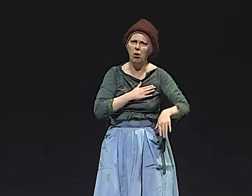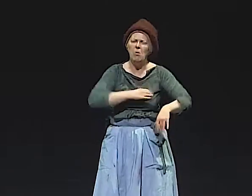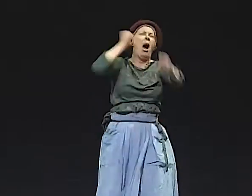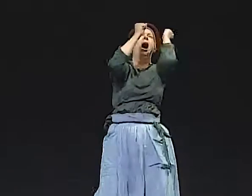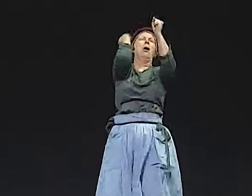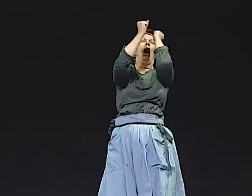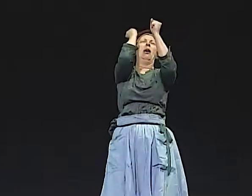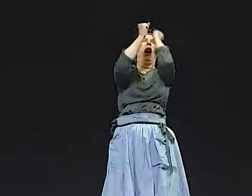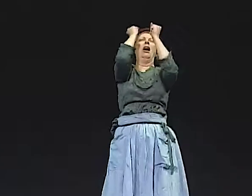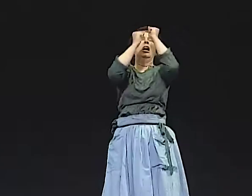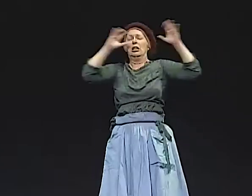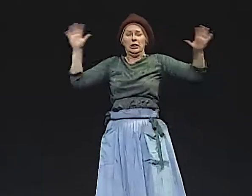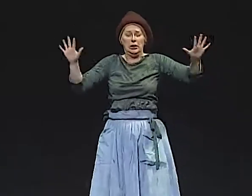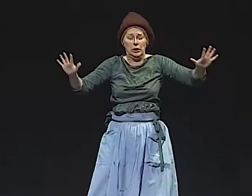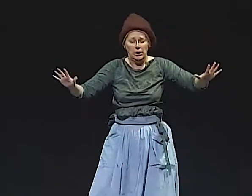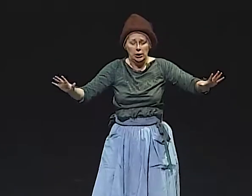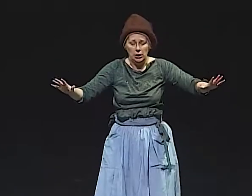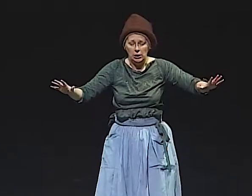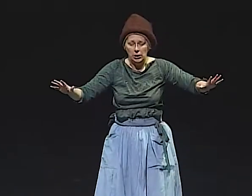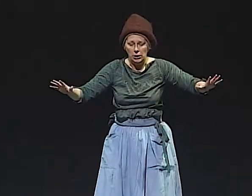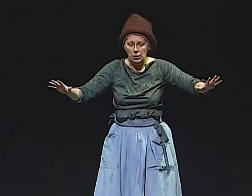AND THAT POUNDING WAS SO INSISTENT.